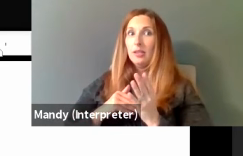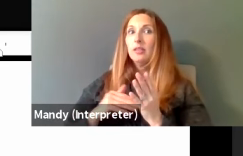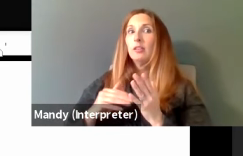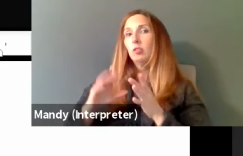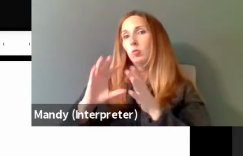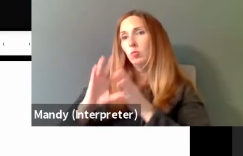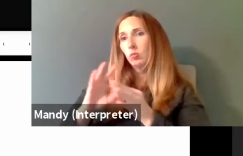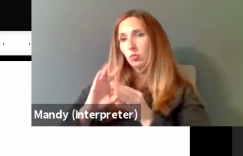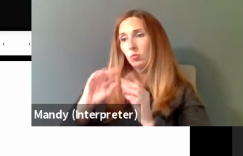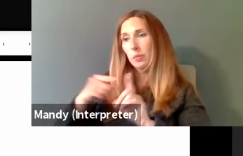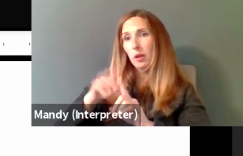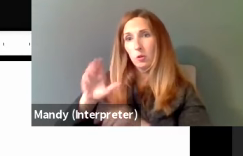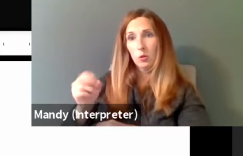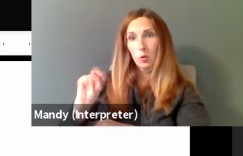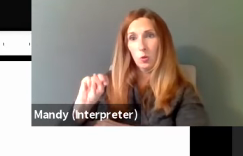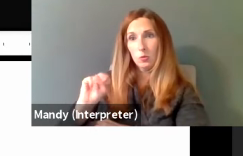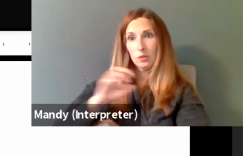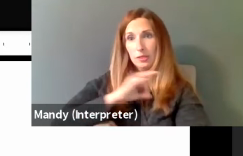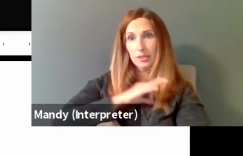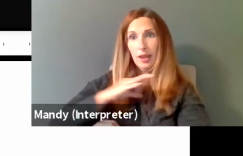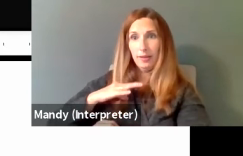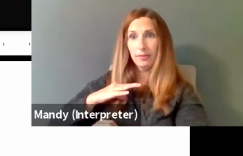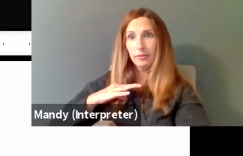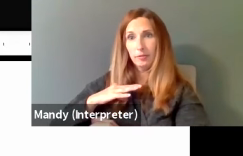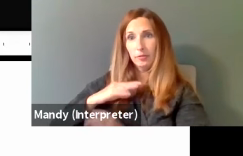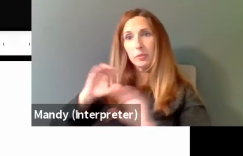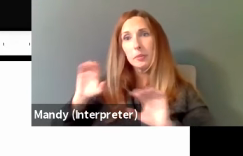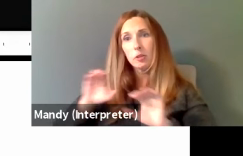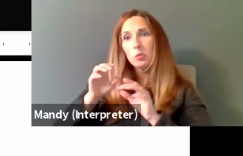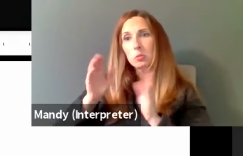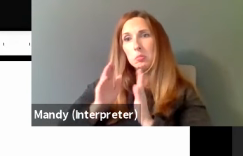a census on them to see what languages they speak.